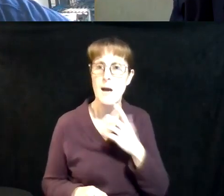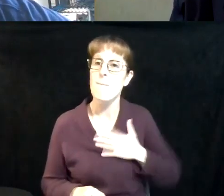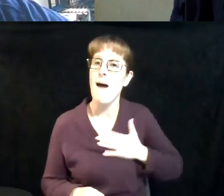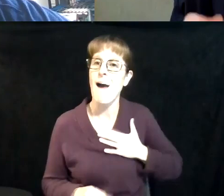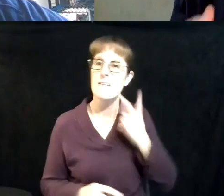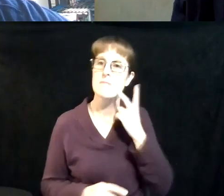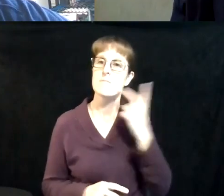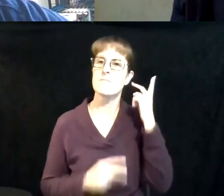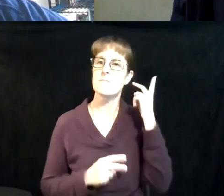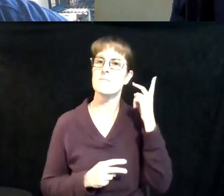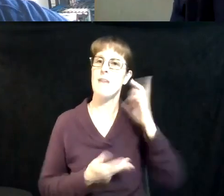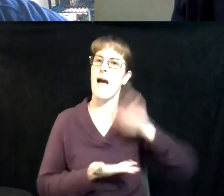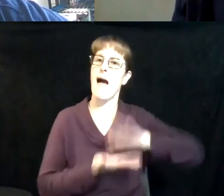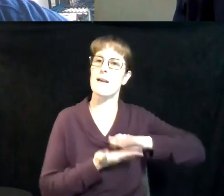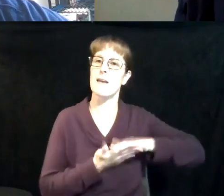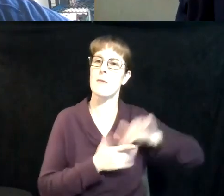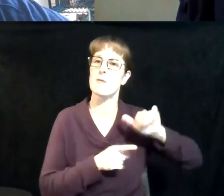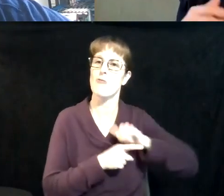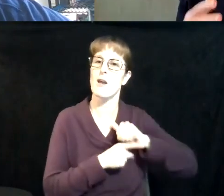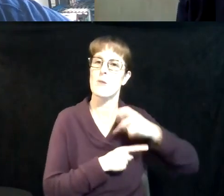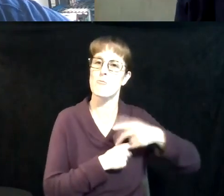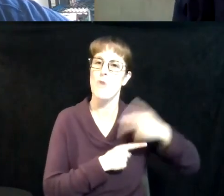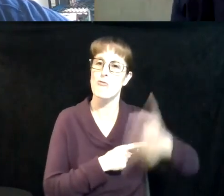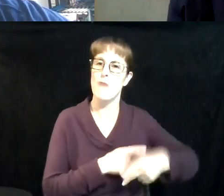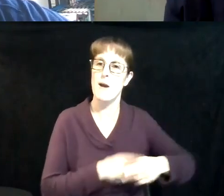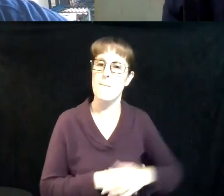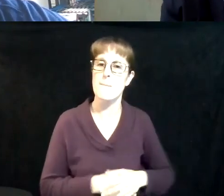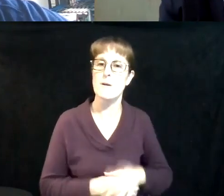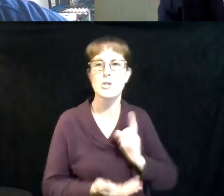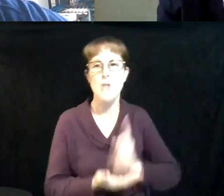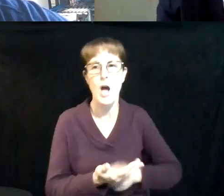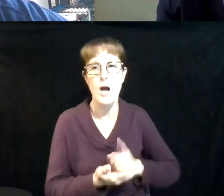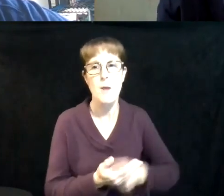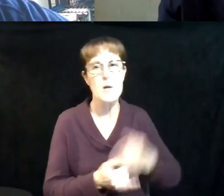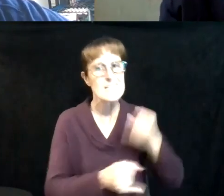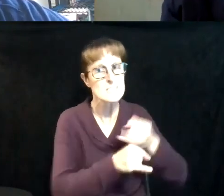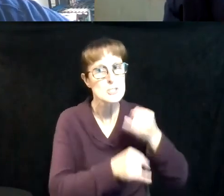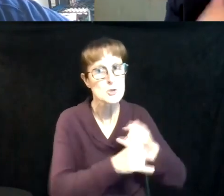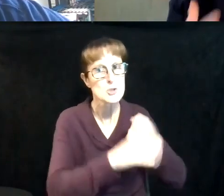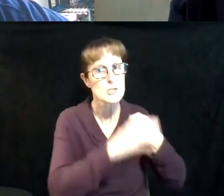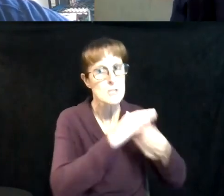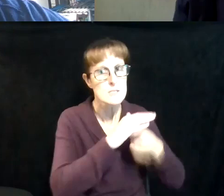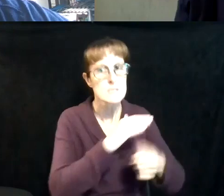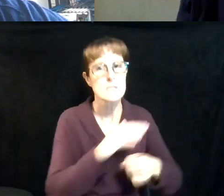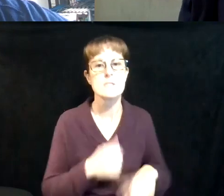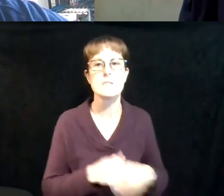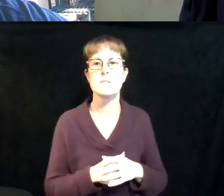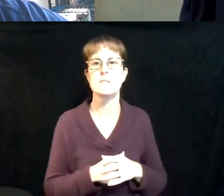very focused on deinstitutionalization, desegregation, positive public policy.